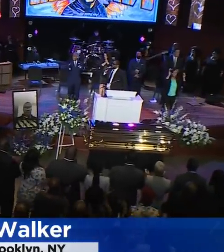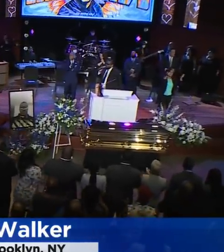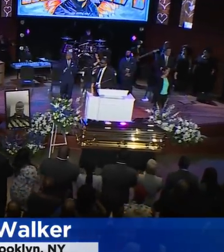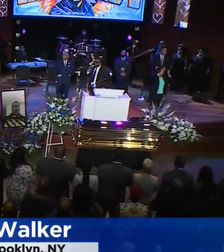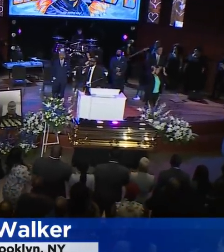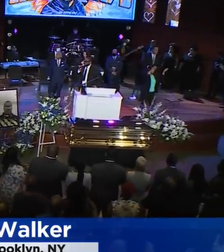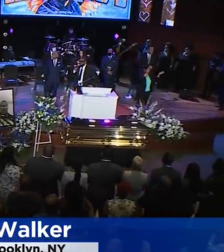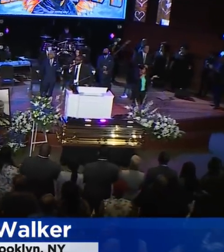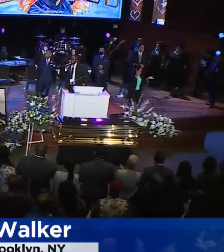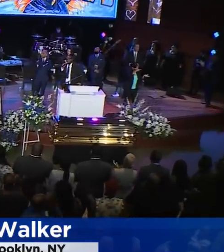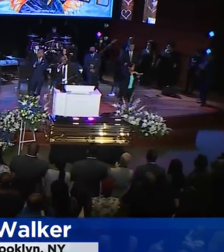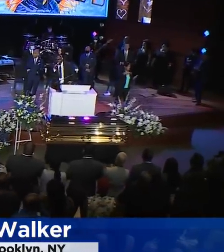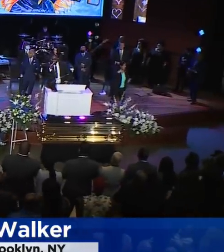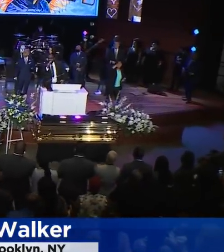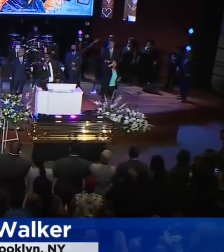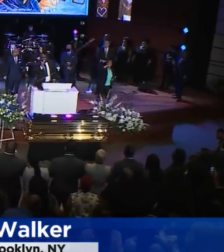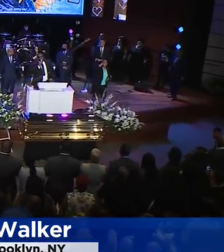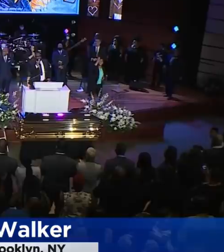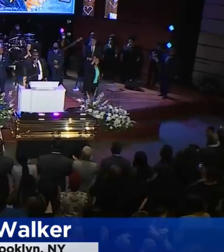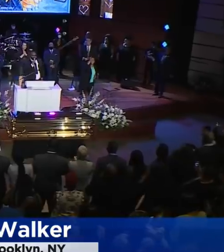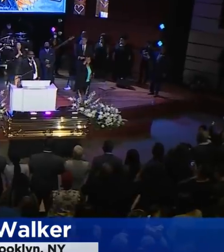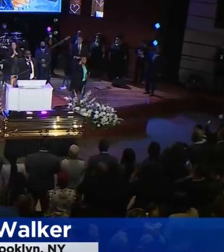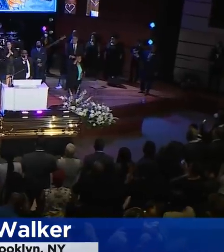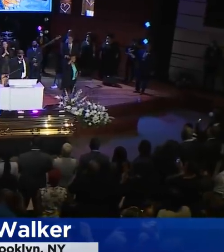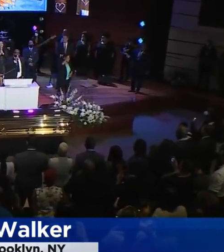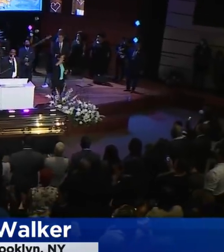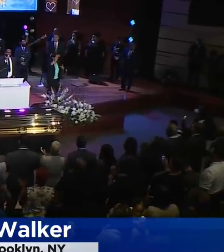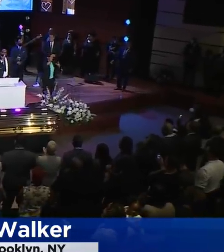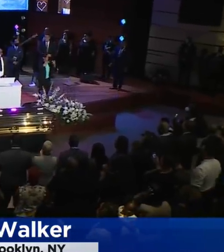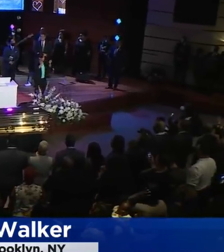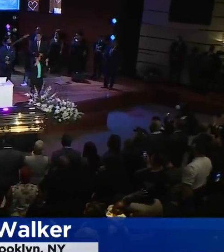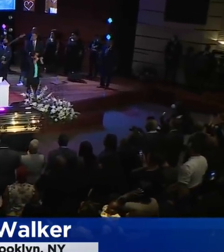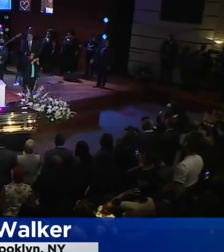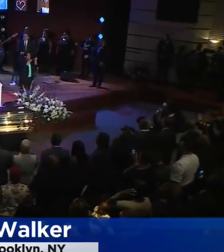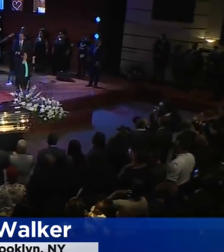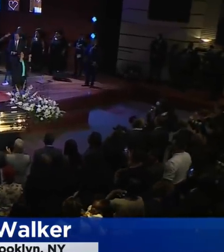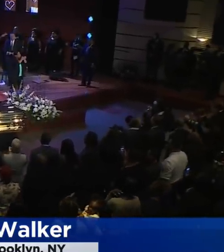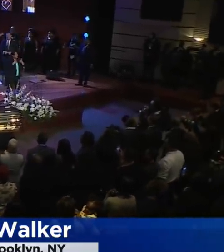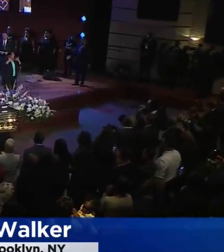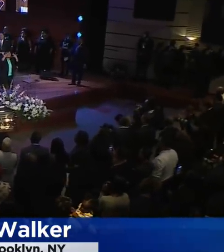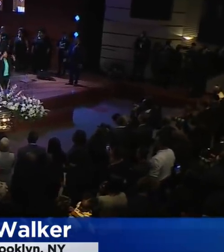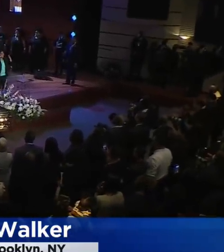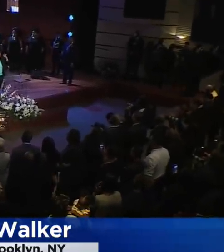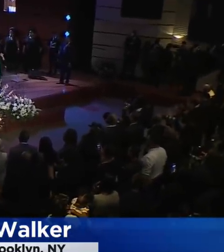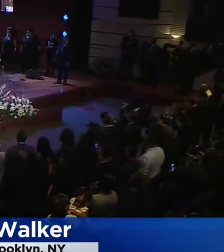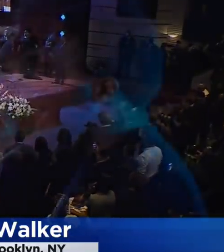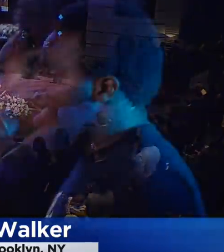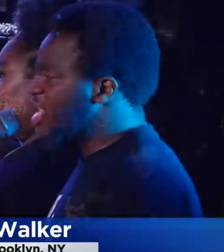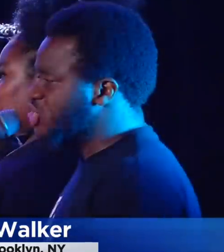PRAISE, IS TO OUR GOD. SING HALLELUJAH TO OUR GOD.